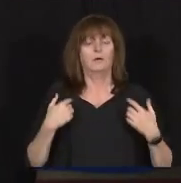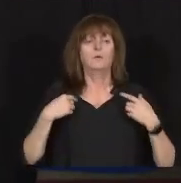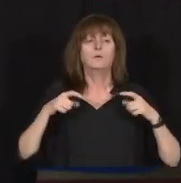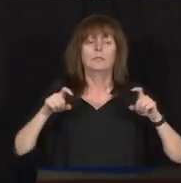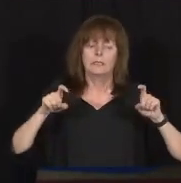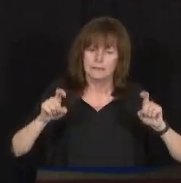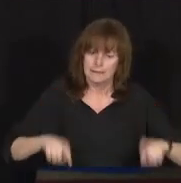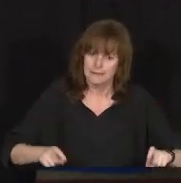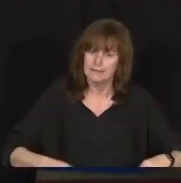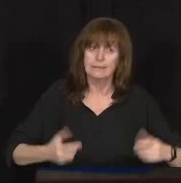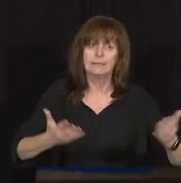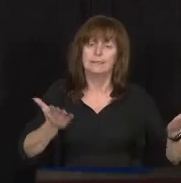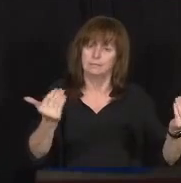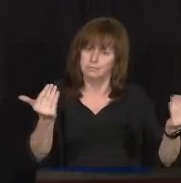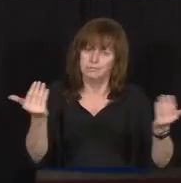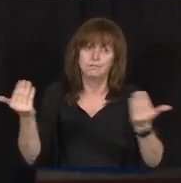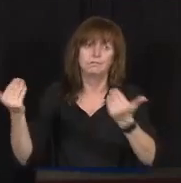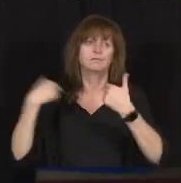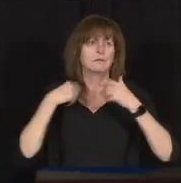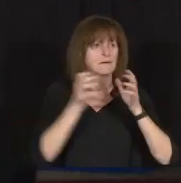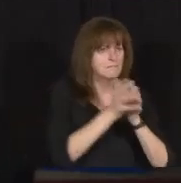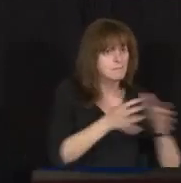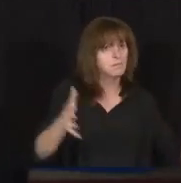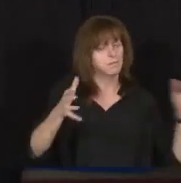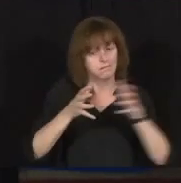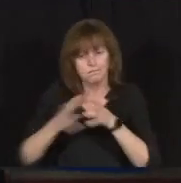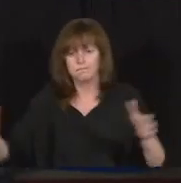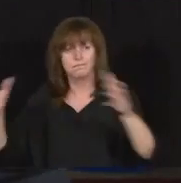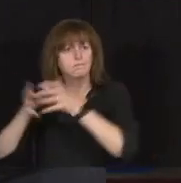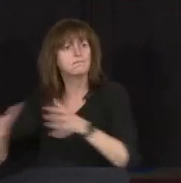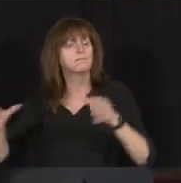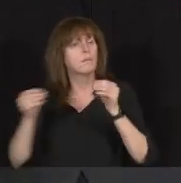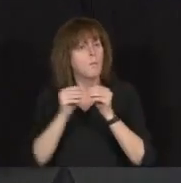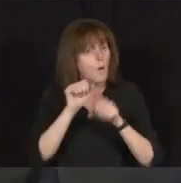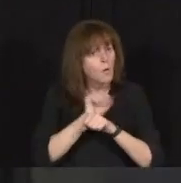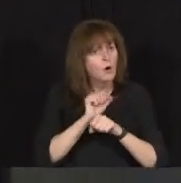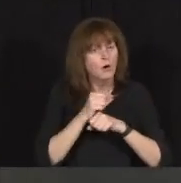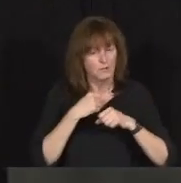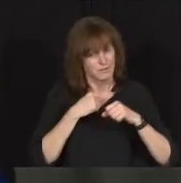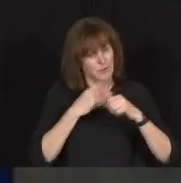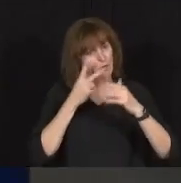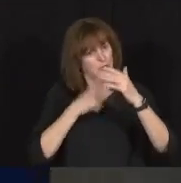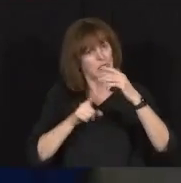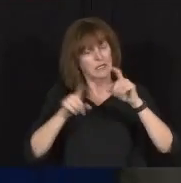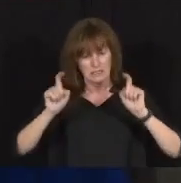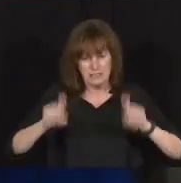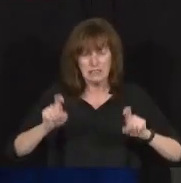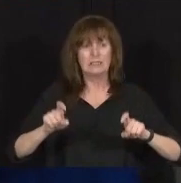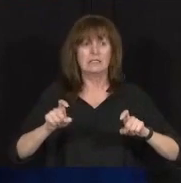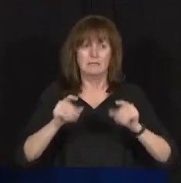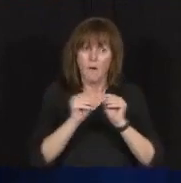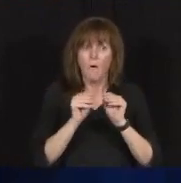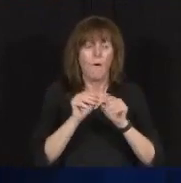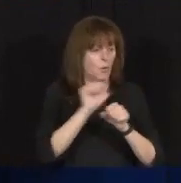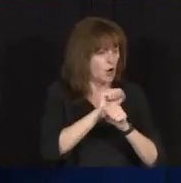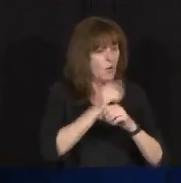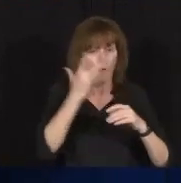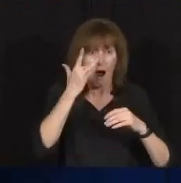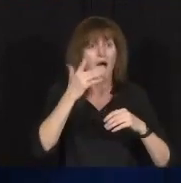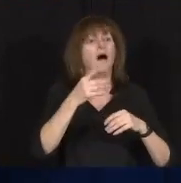ncreases in the number of patients. S PEAKER: A nd a f ollow-up, minister, what kind of things